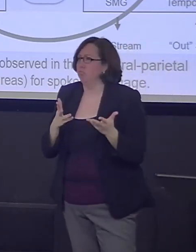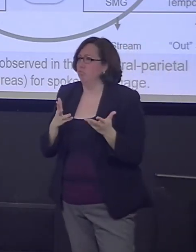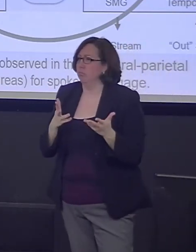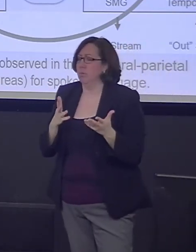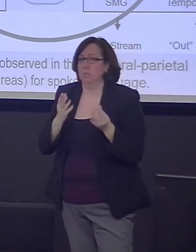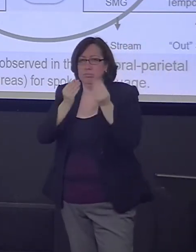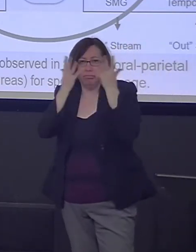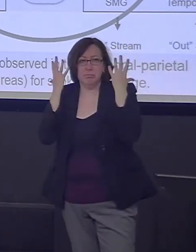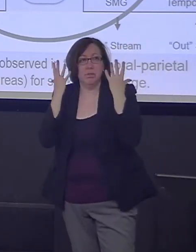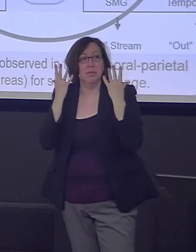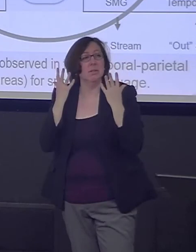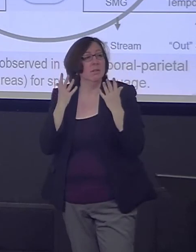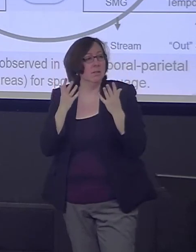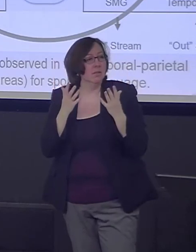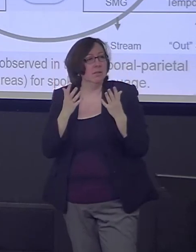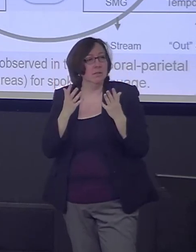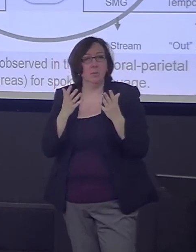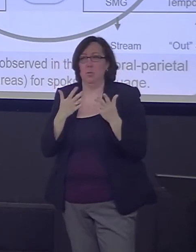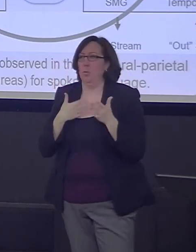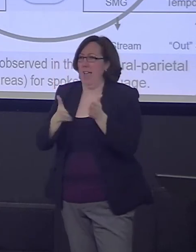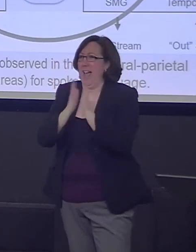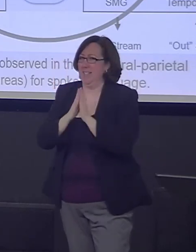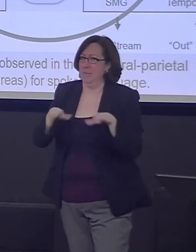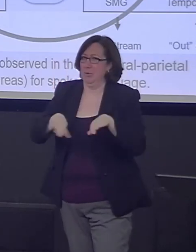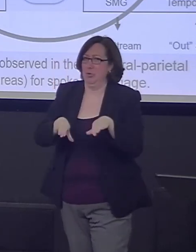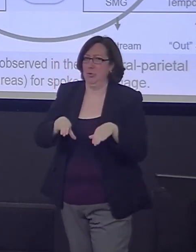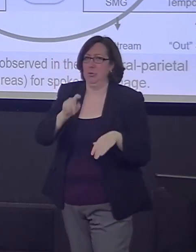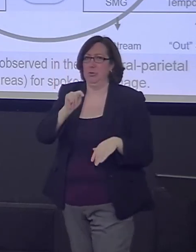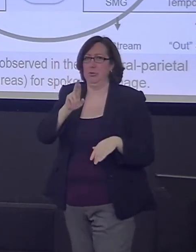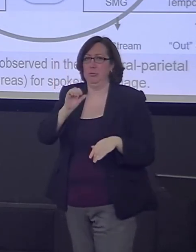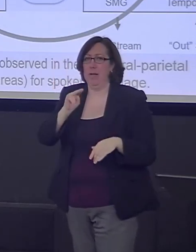translation tasks for us versus various controls,